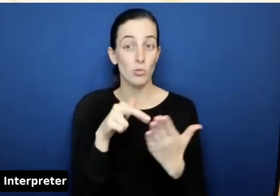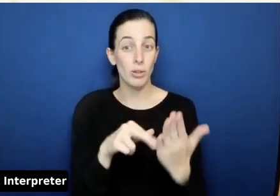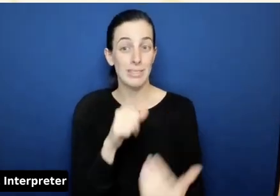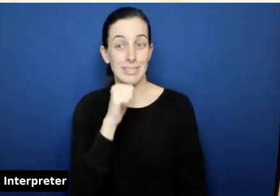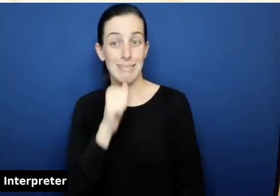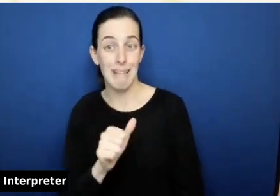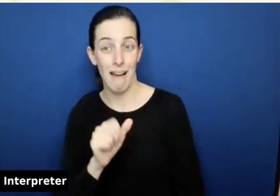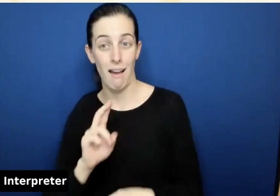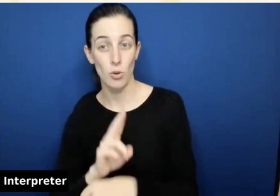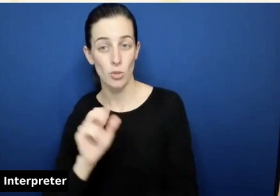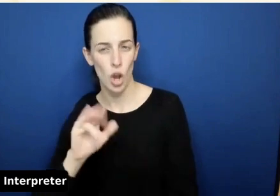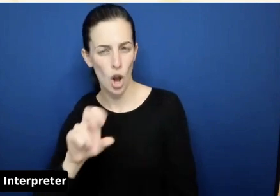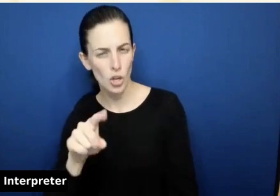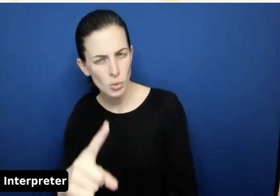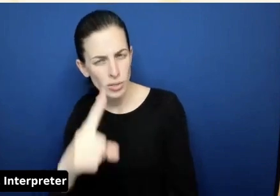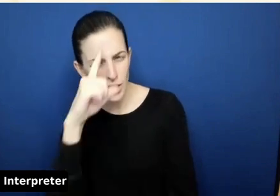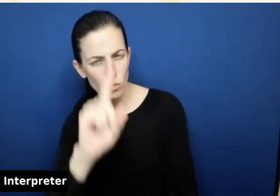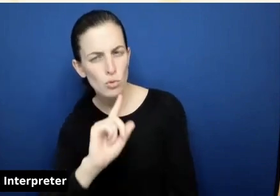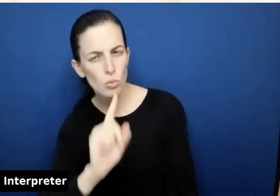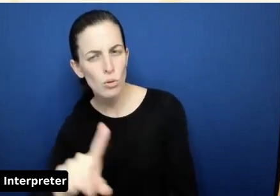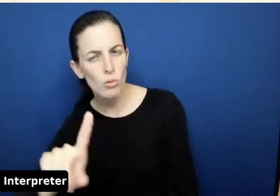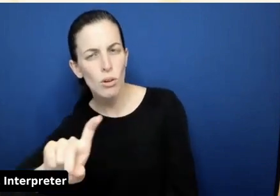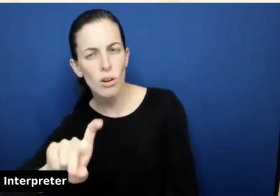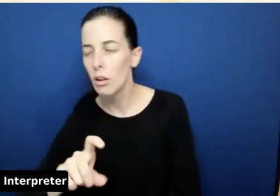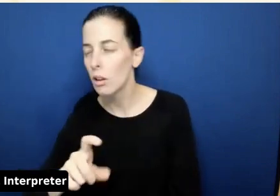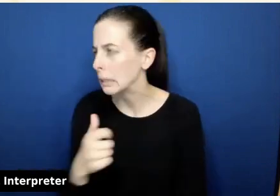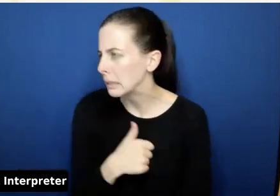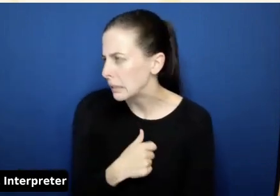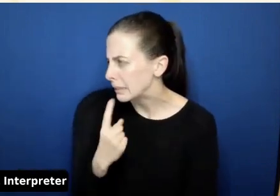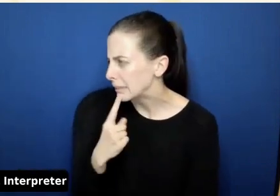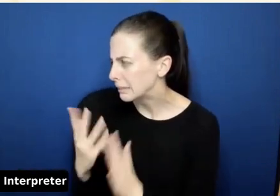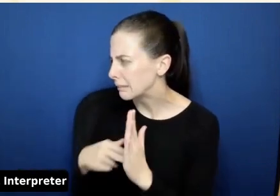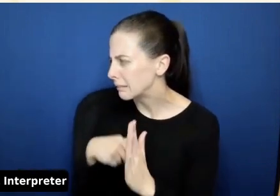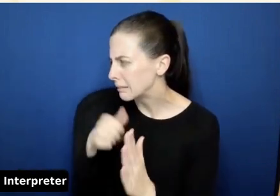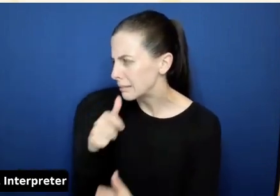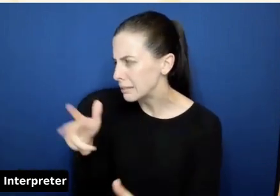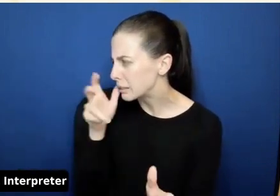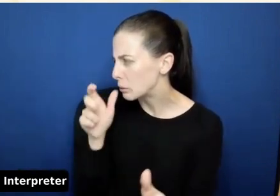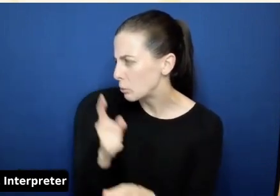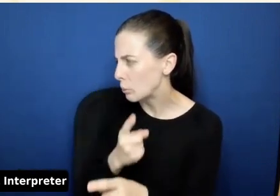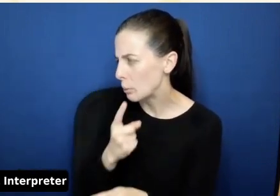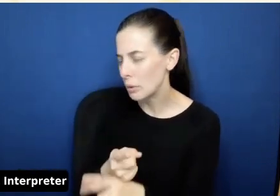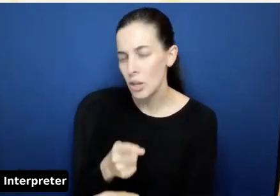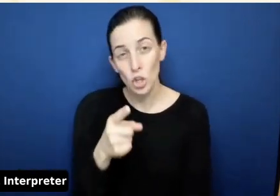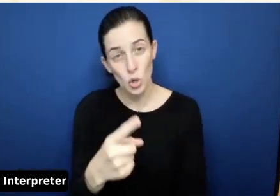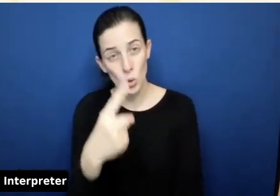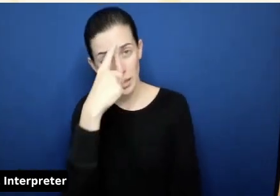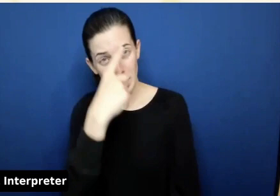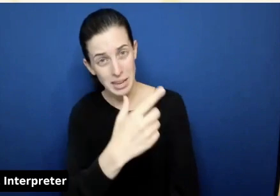Sorry, I didn't listen to you properly. You see in the Q&A section, you will be able to read as well.